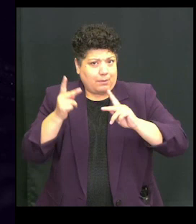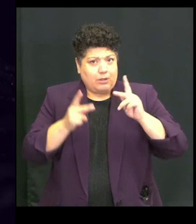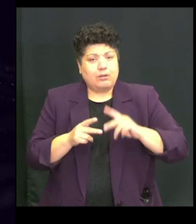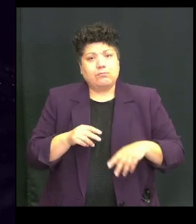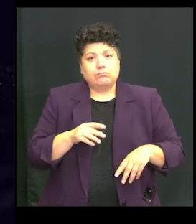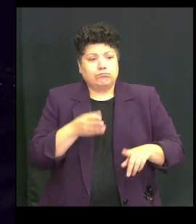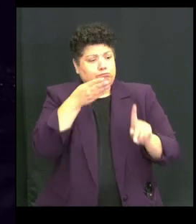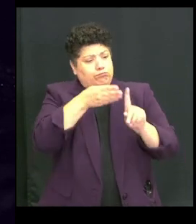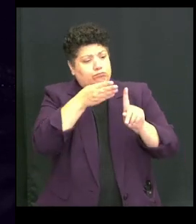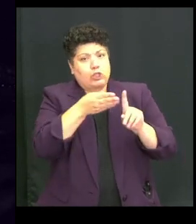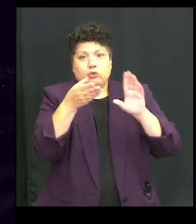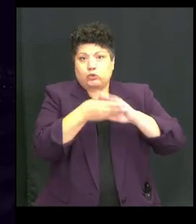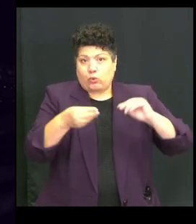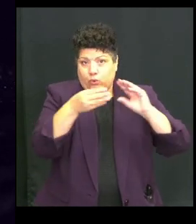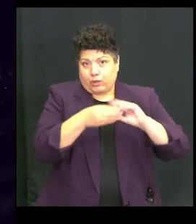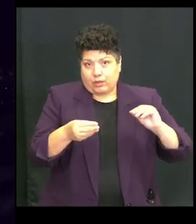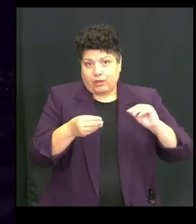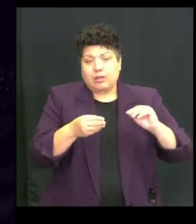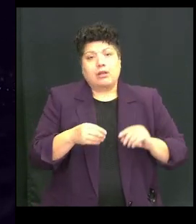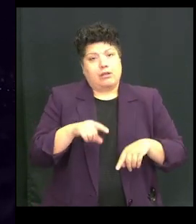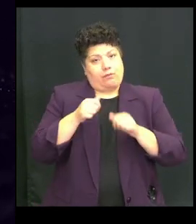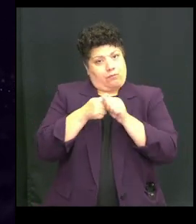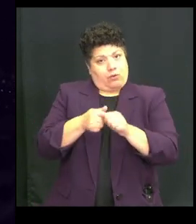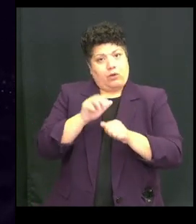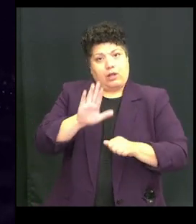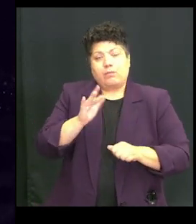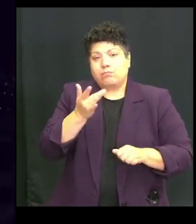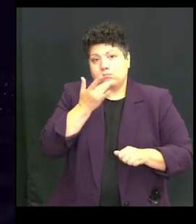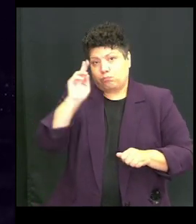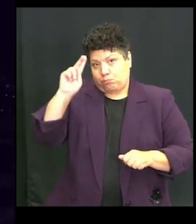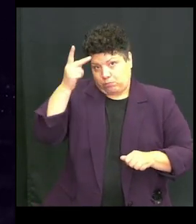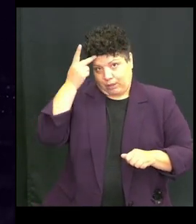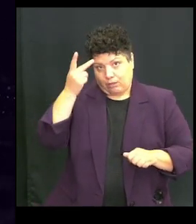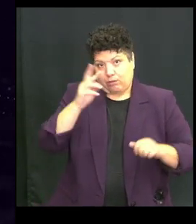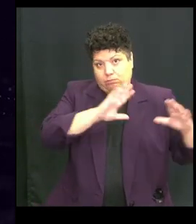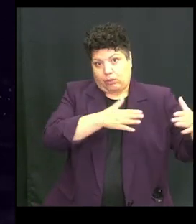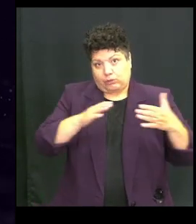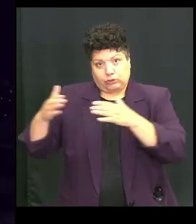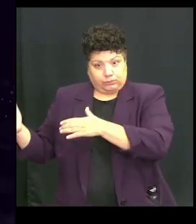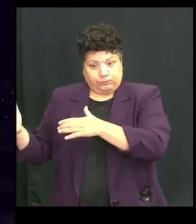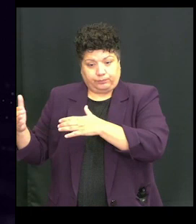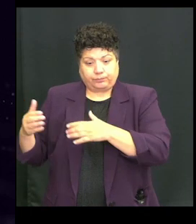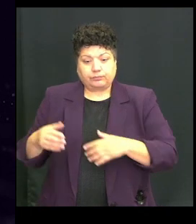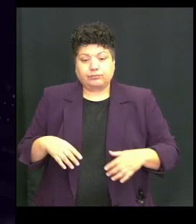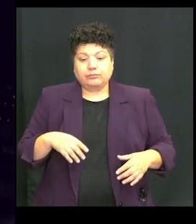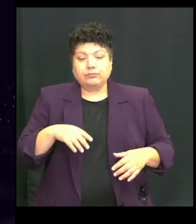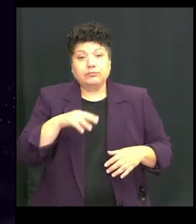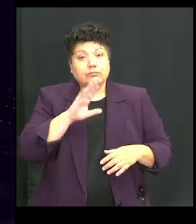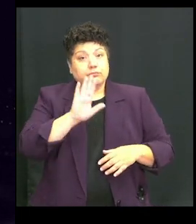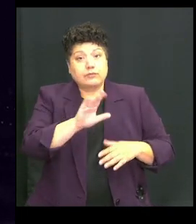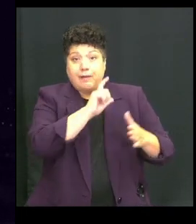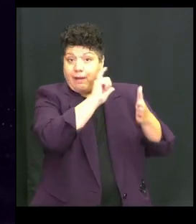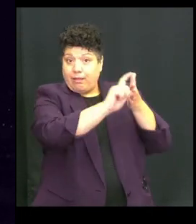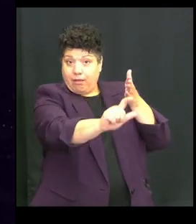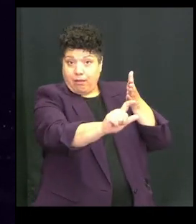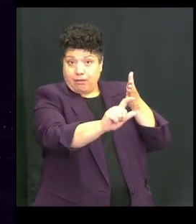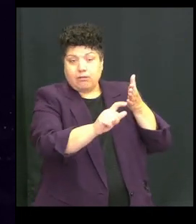at different levels of partisanship along the X axis. If people select headlines aligned with their partisanship,